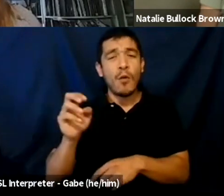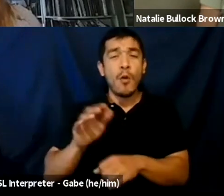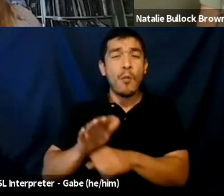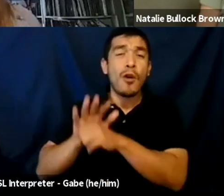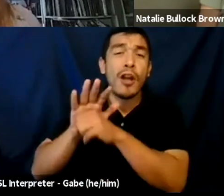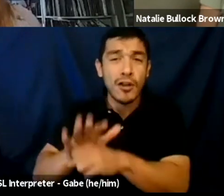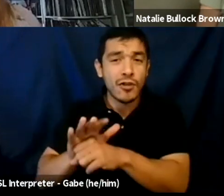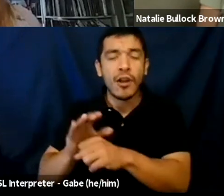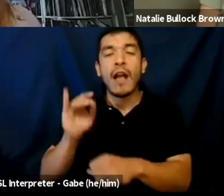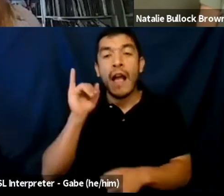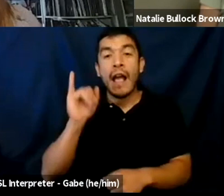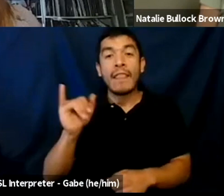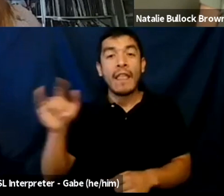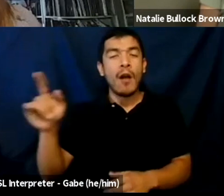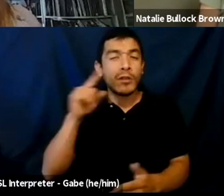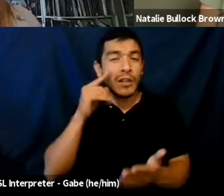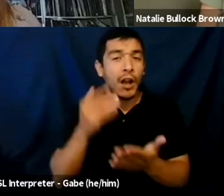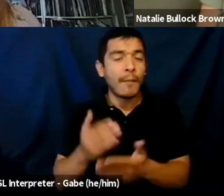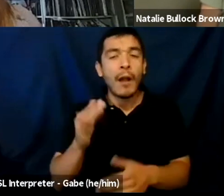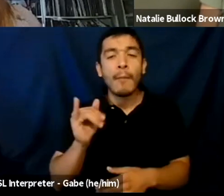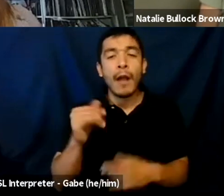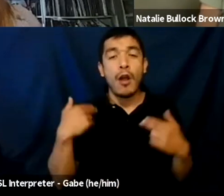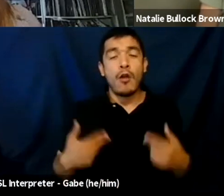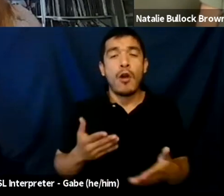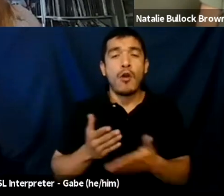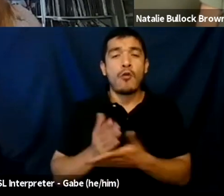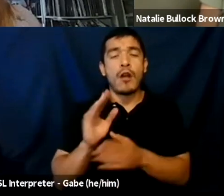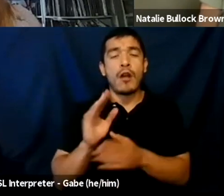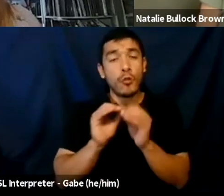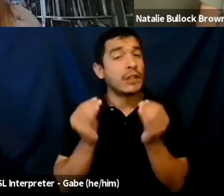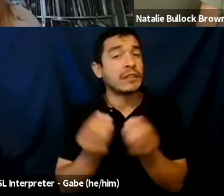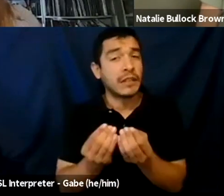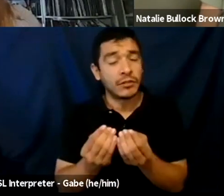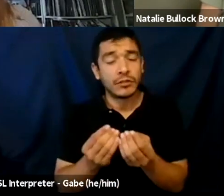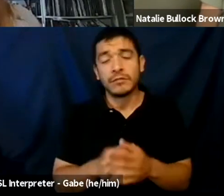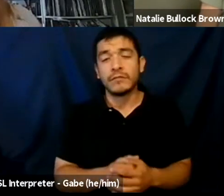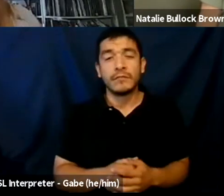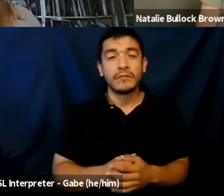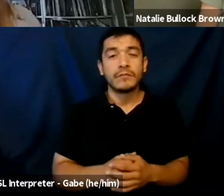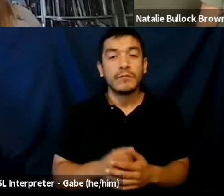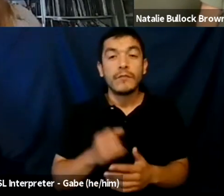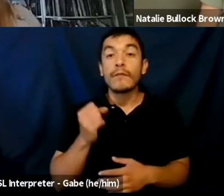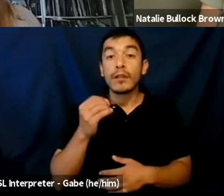Amnesty International human rights organizations. So, we were really concerned.